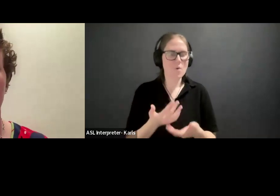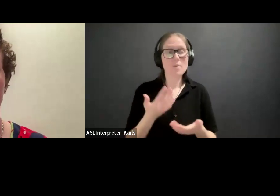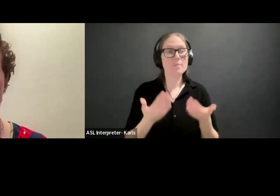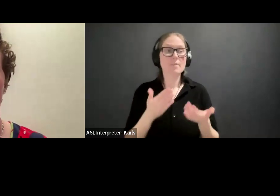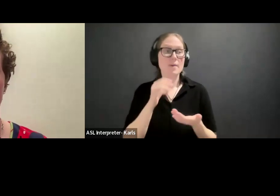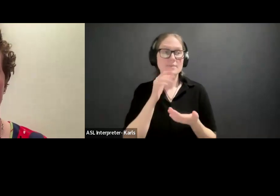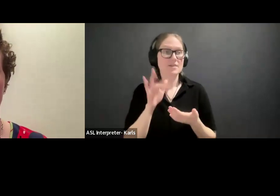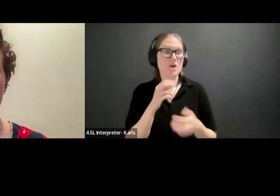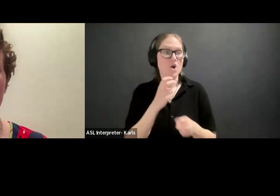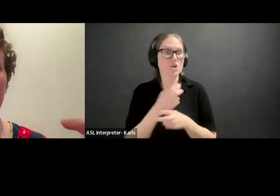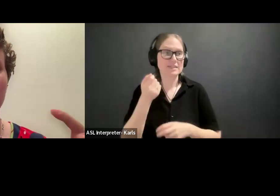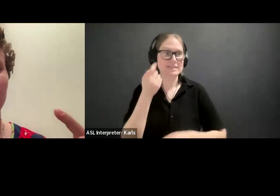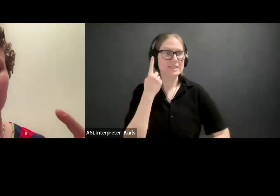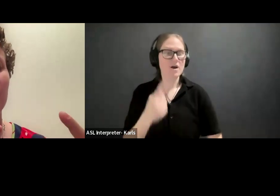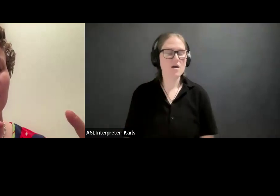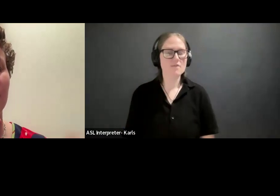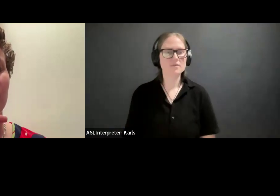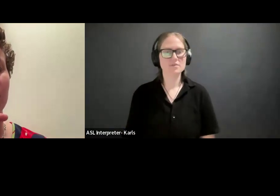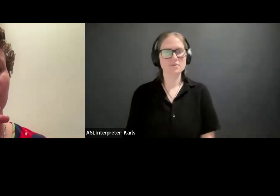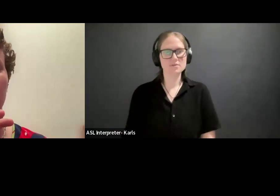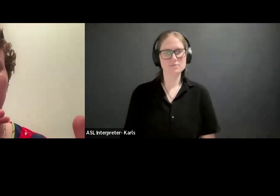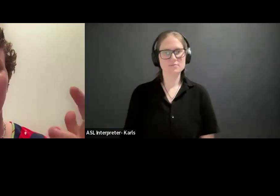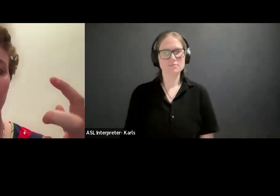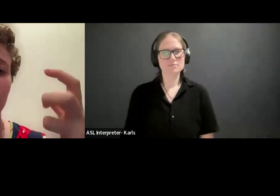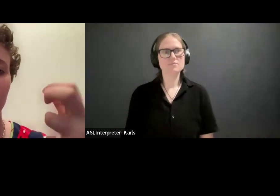Um, I was very kind of interested in what I, you know,